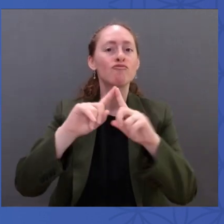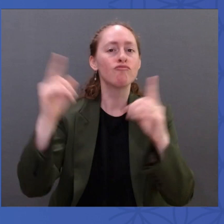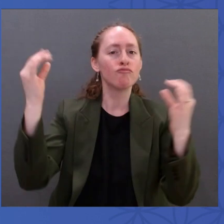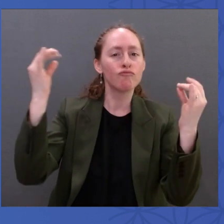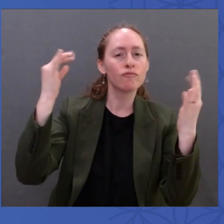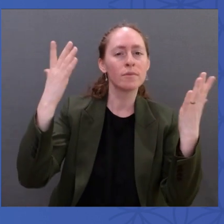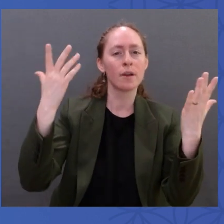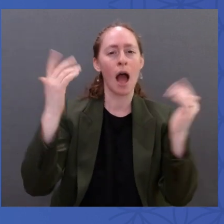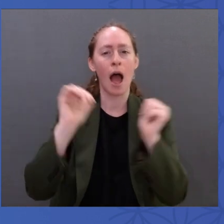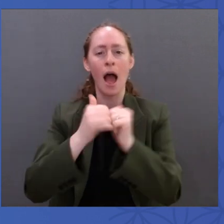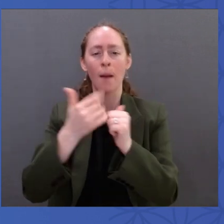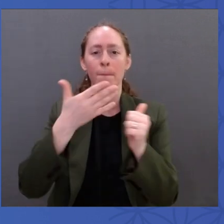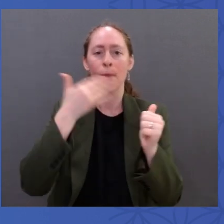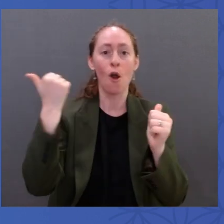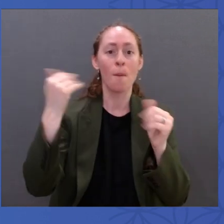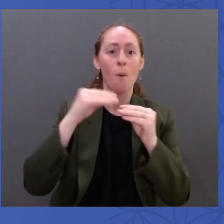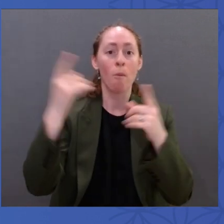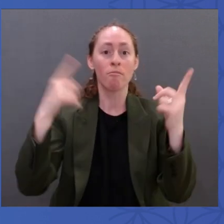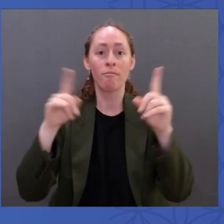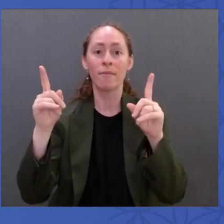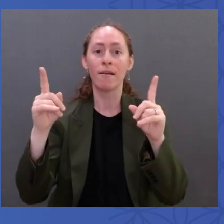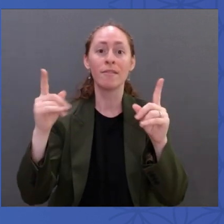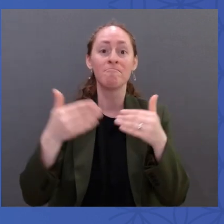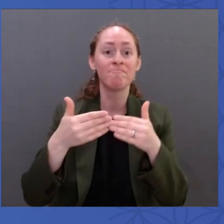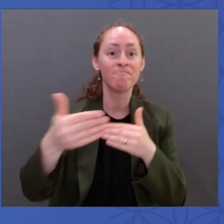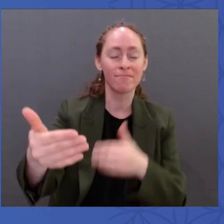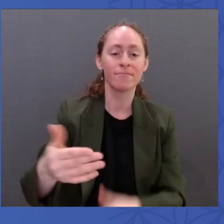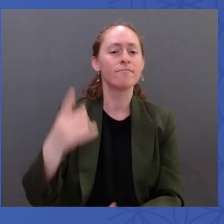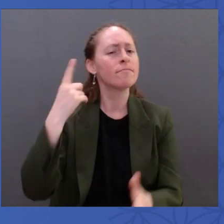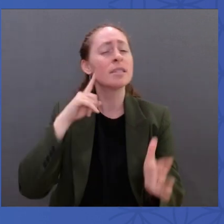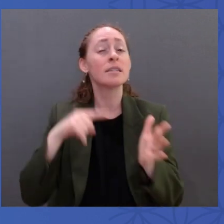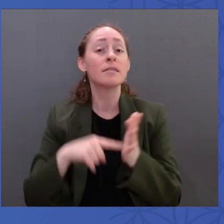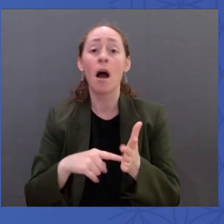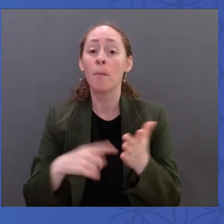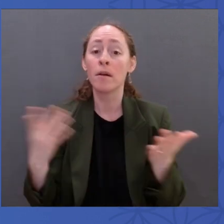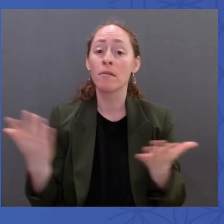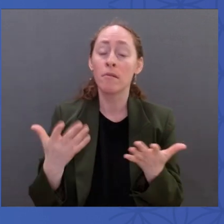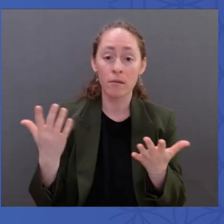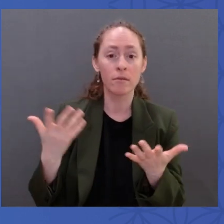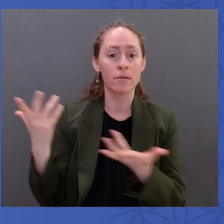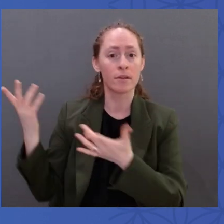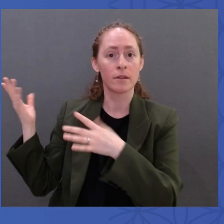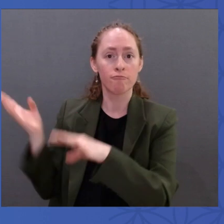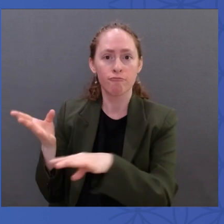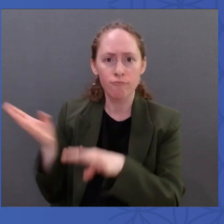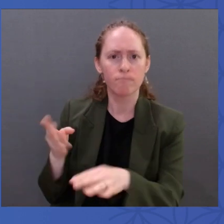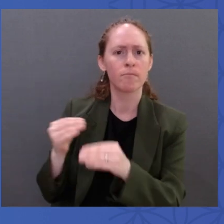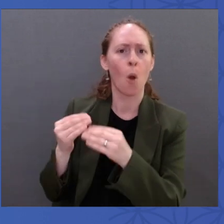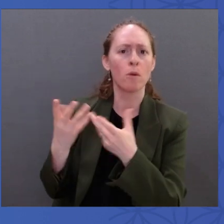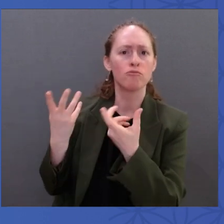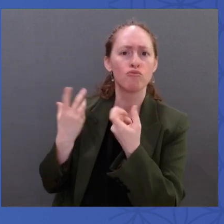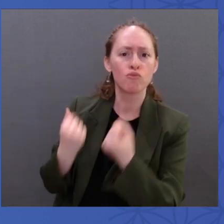such as strengthening supply chain resilience, digital economy and clean energy.